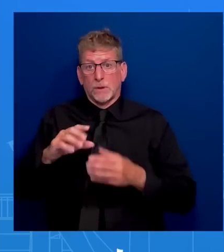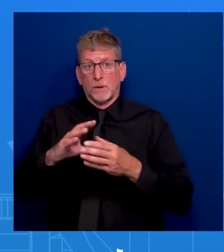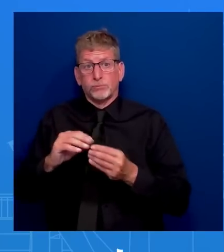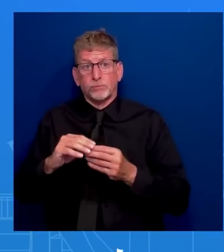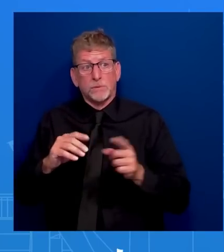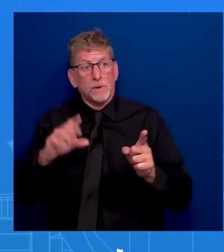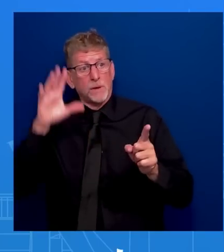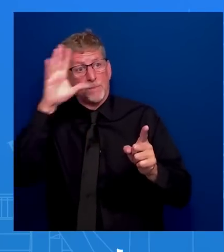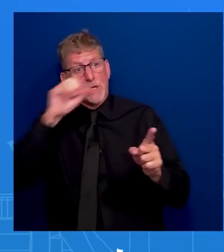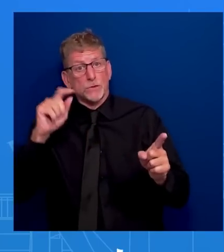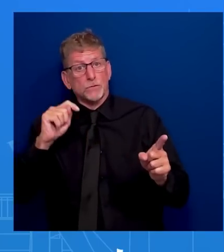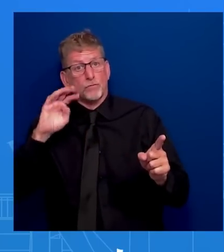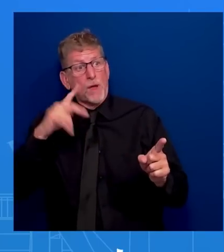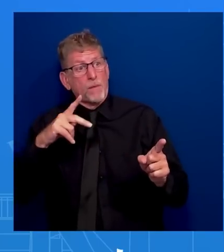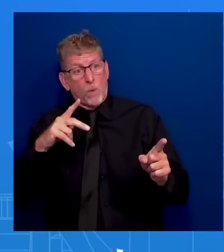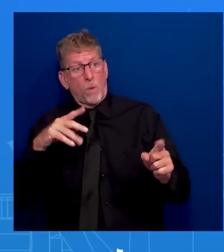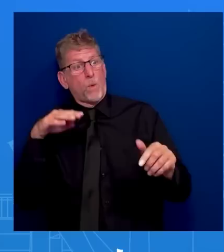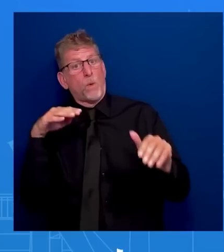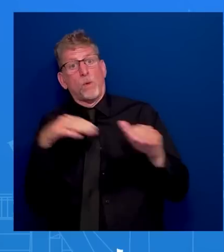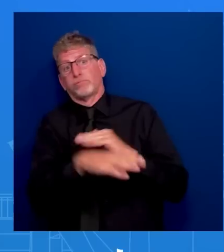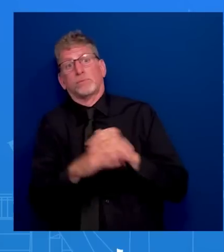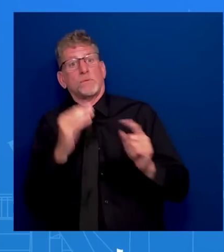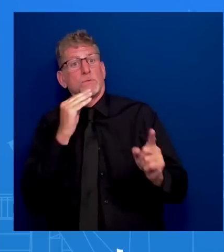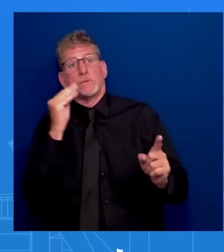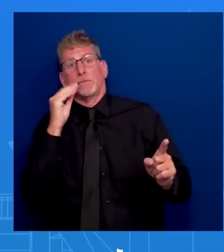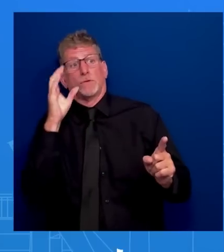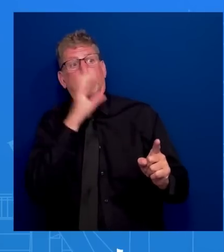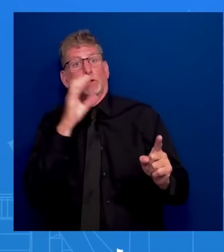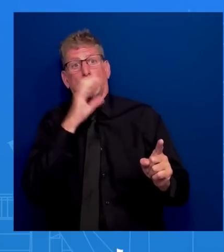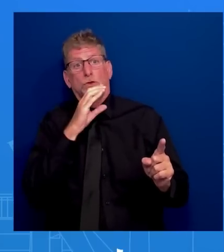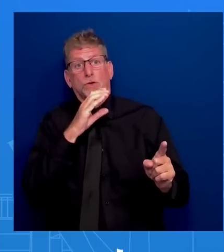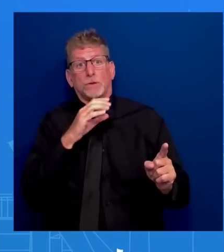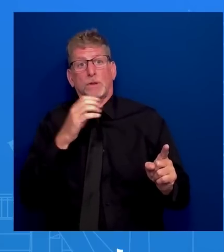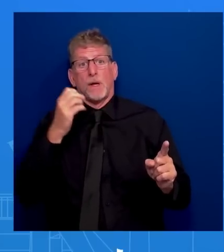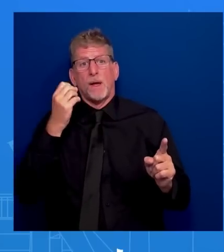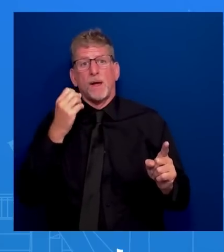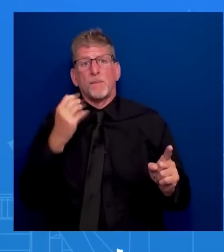among extremists online about the possibility of violence,